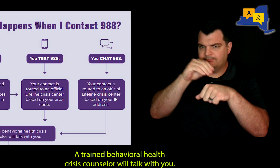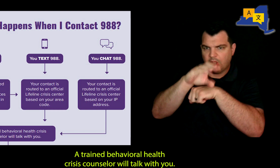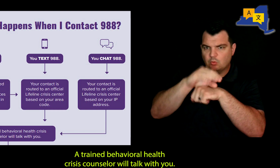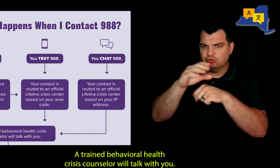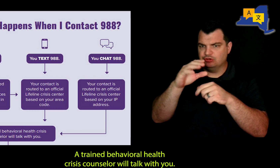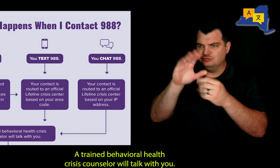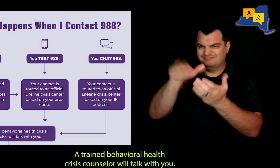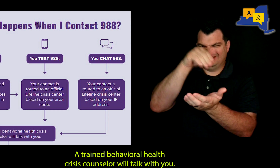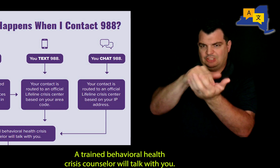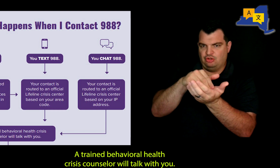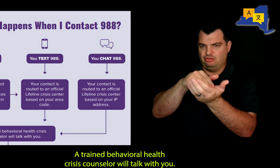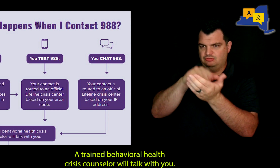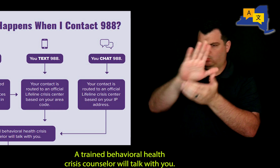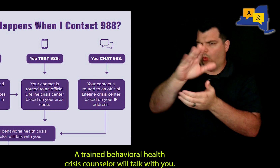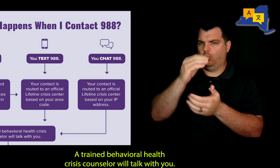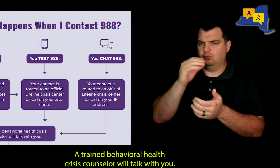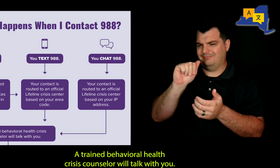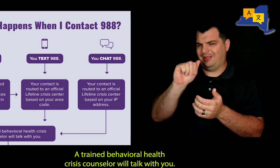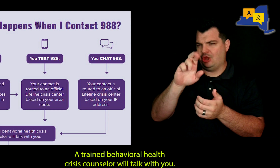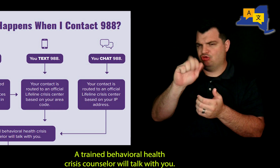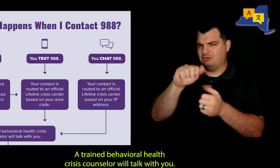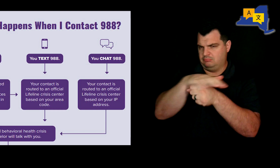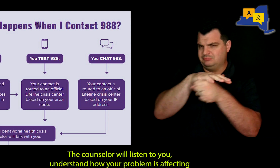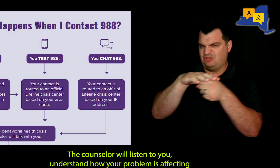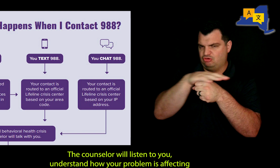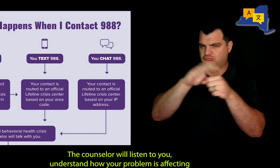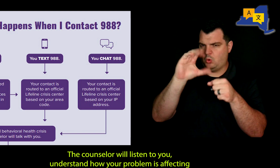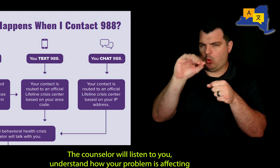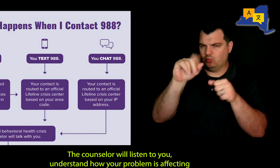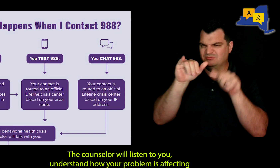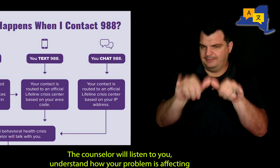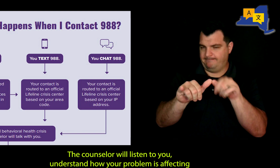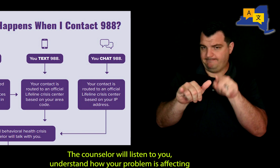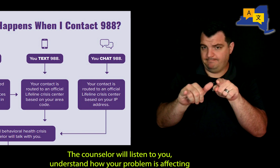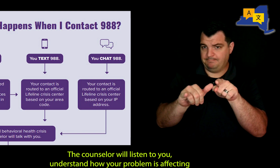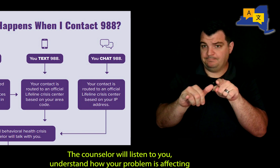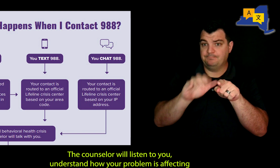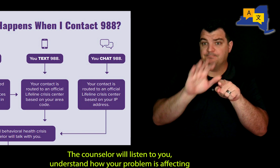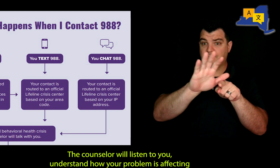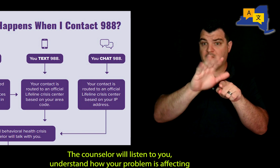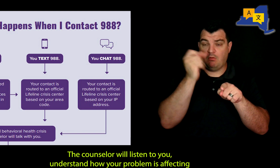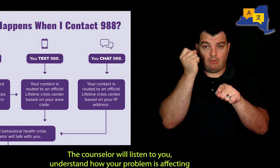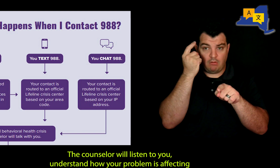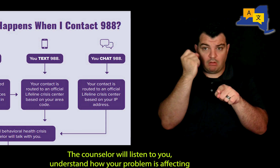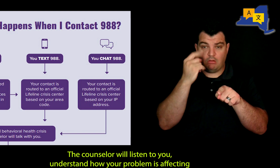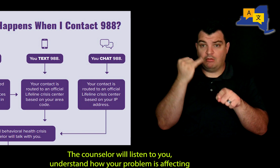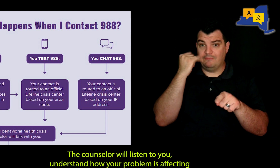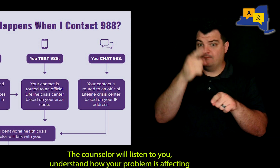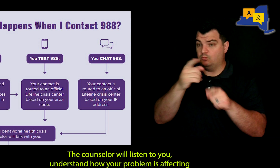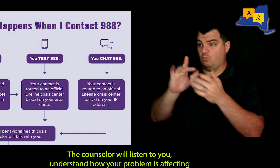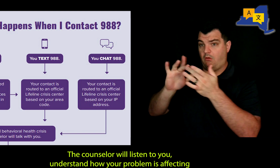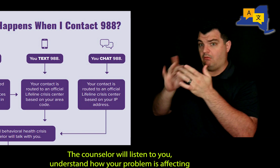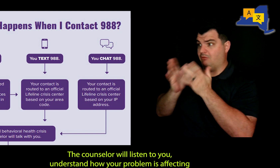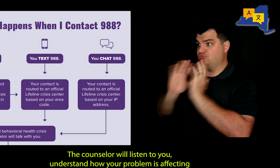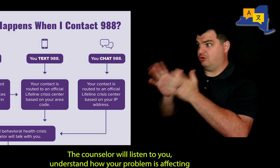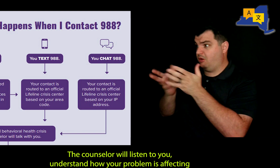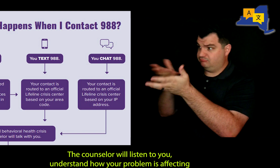A trained behavioral health crisis counselor will talk with you. The counselor will listen to you, understand how your problem is affecting